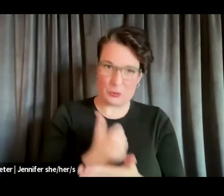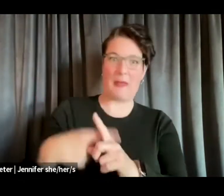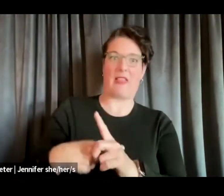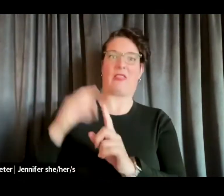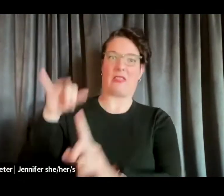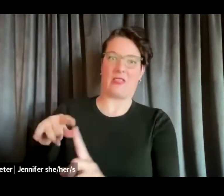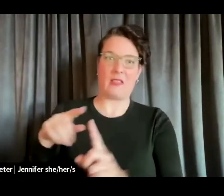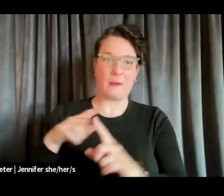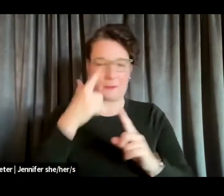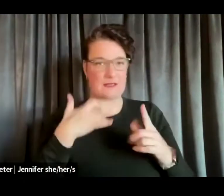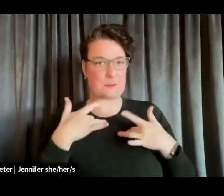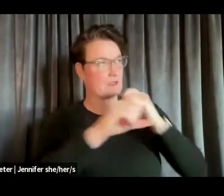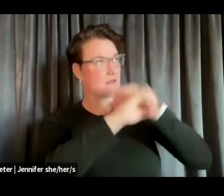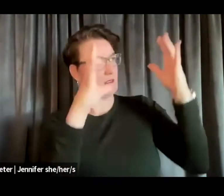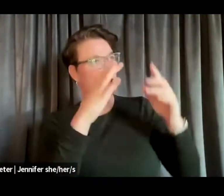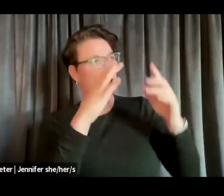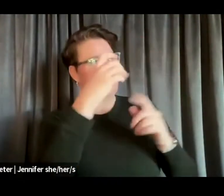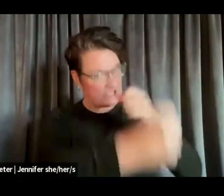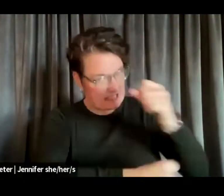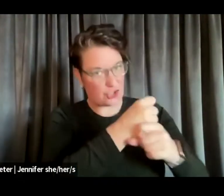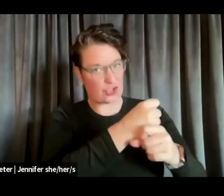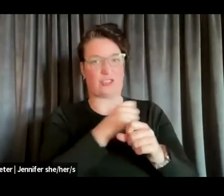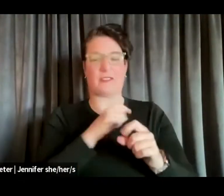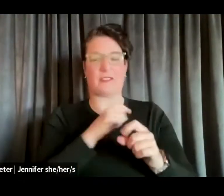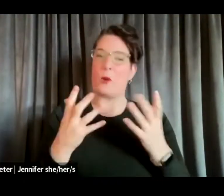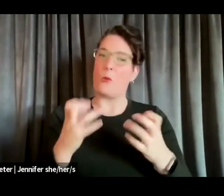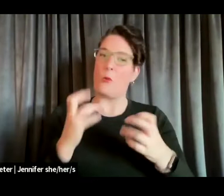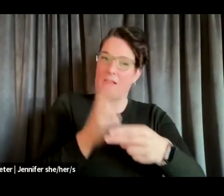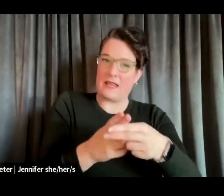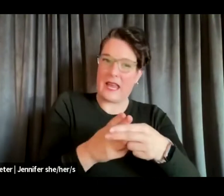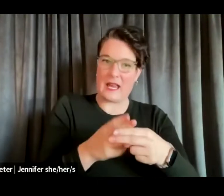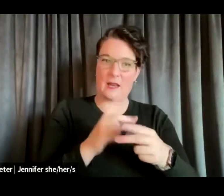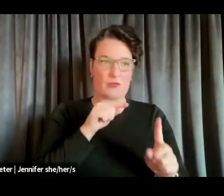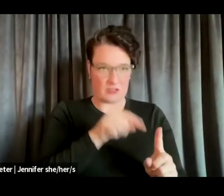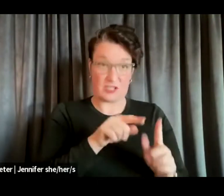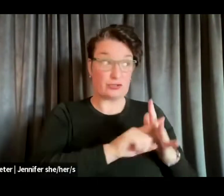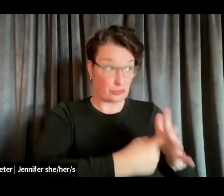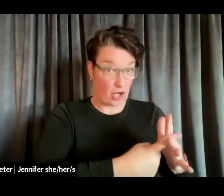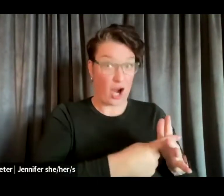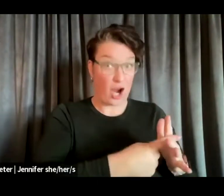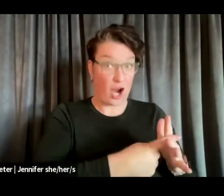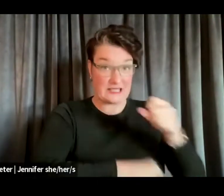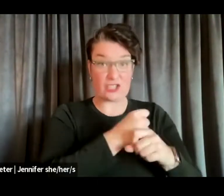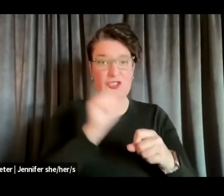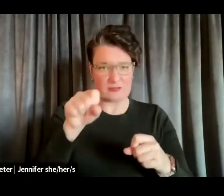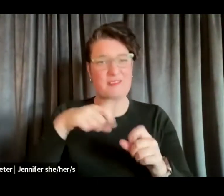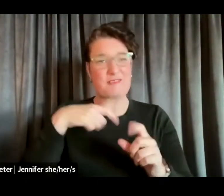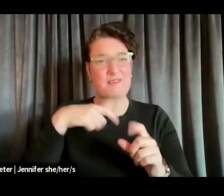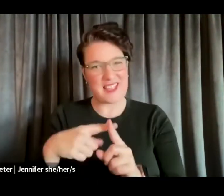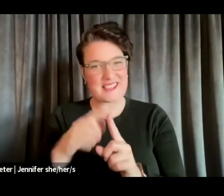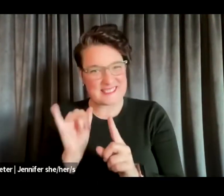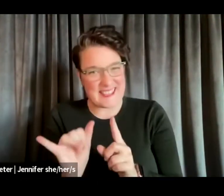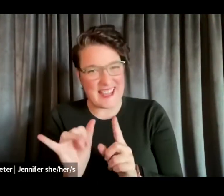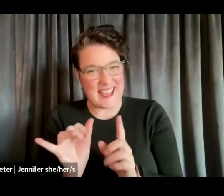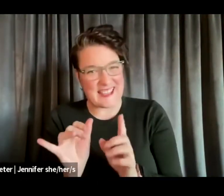But just to name that it's like the start of that bigger cycle. And it's also the start of that, the smaller moon cycle.